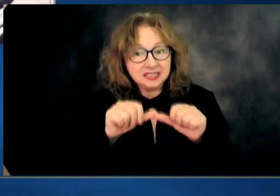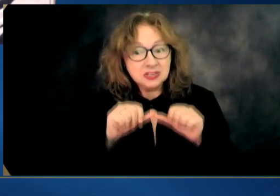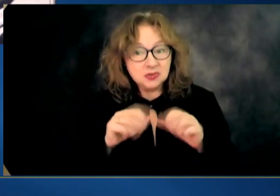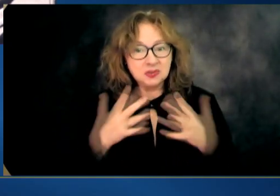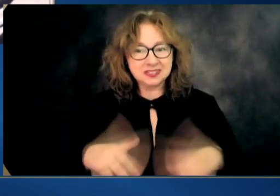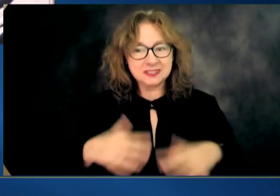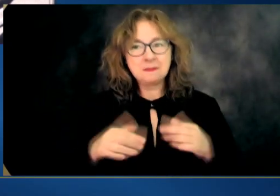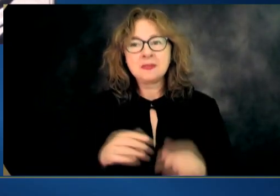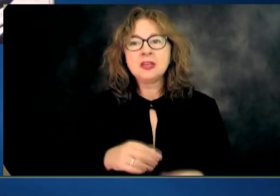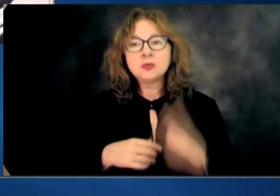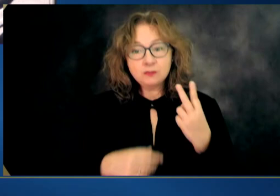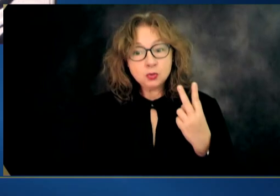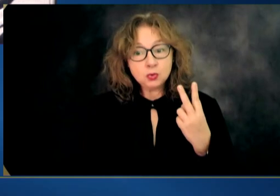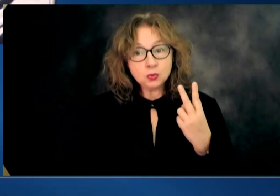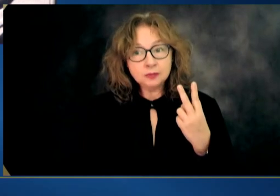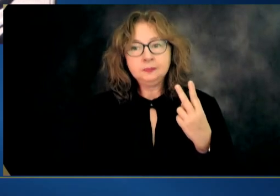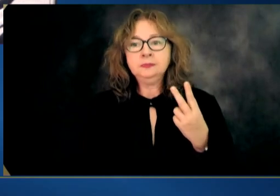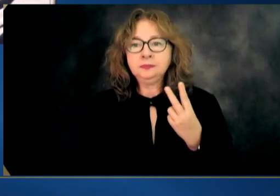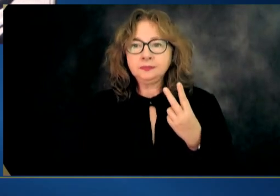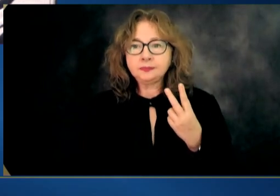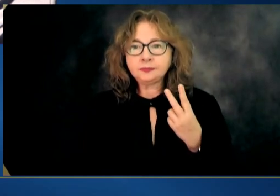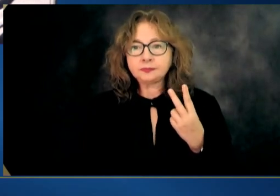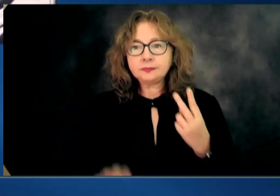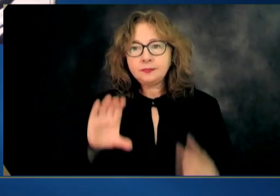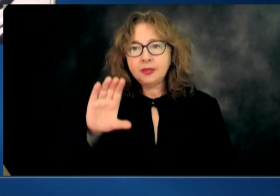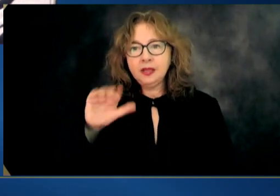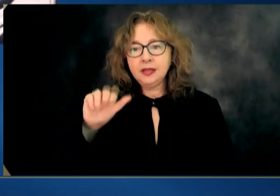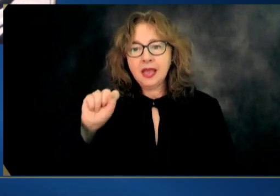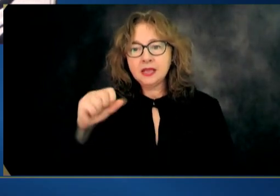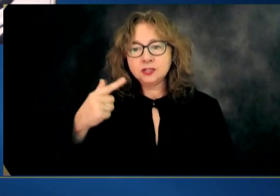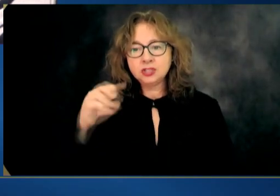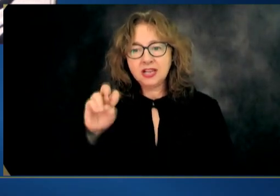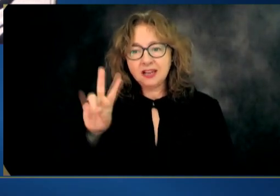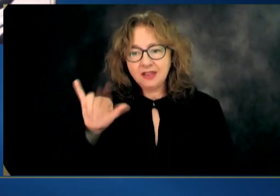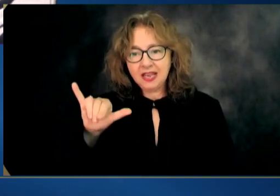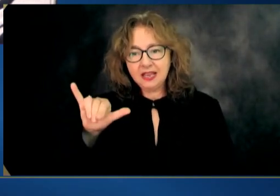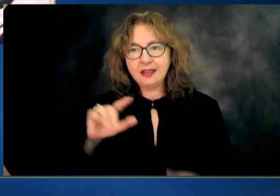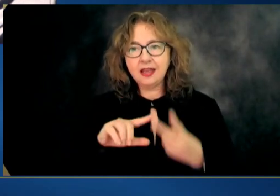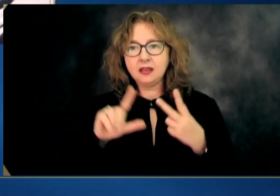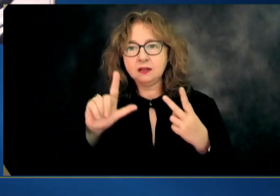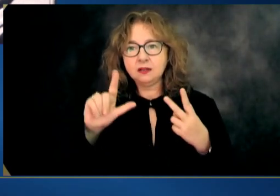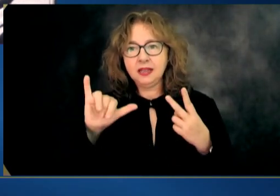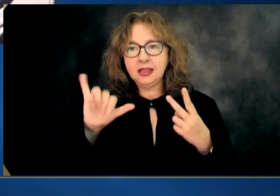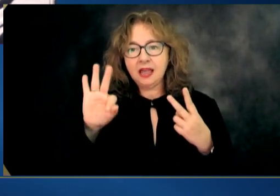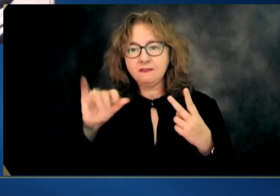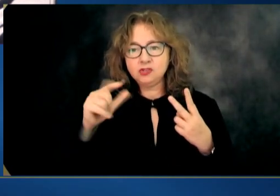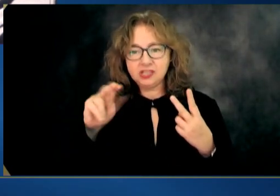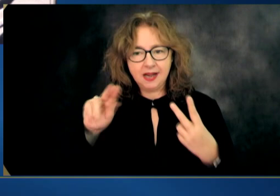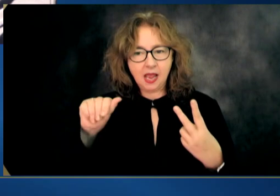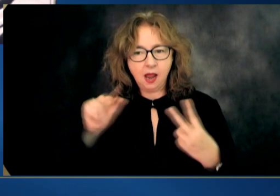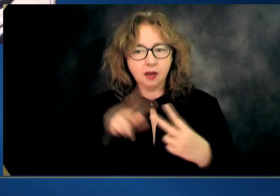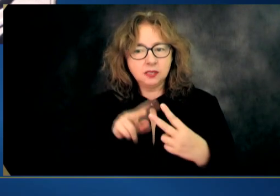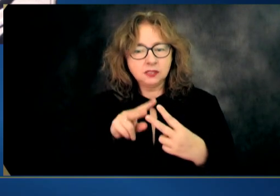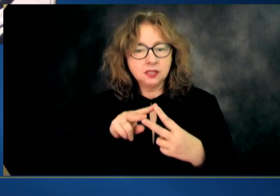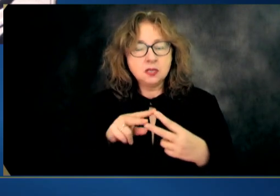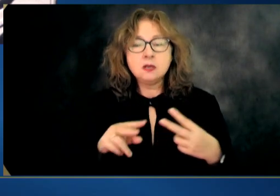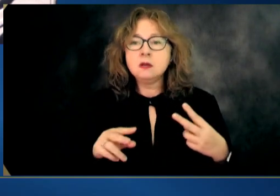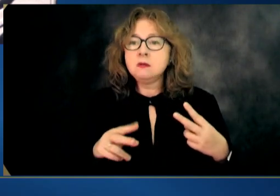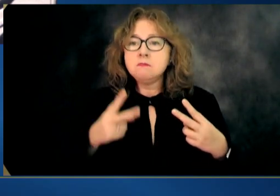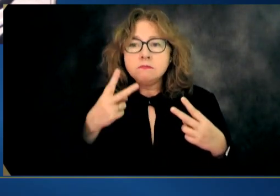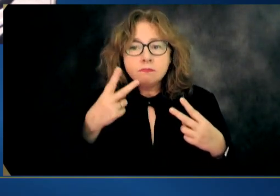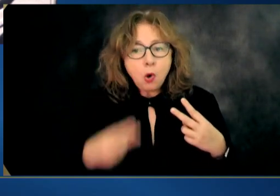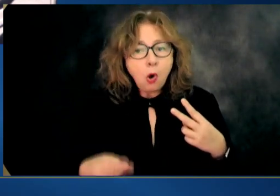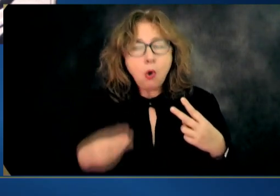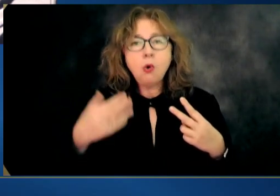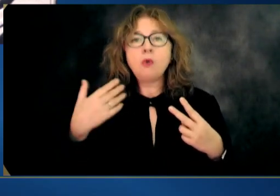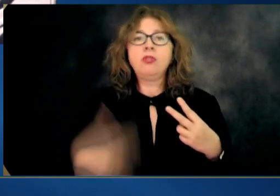two therapies approved. One is Casgevy and the other is Lyfgenia. And both of these use different